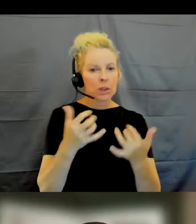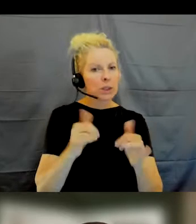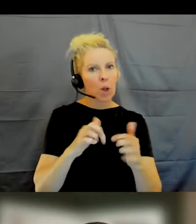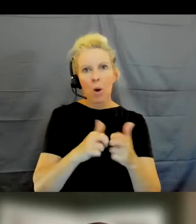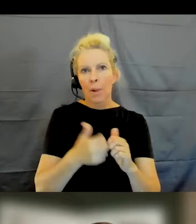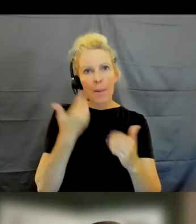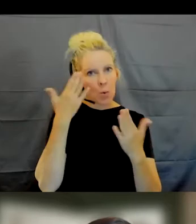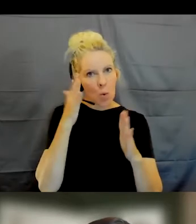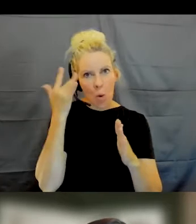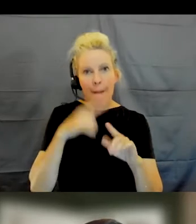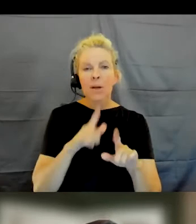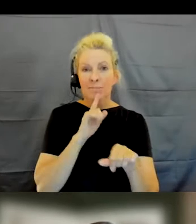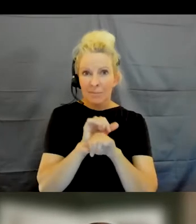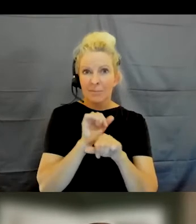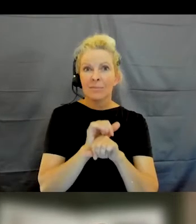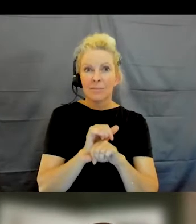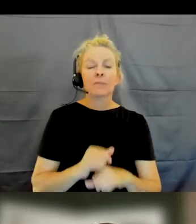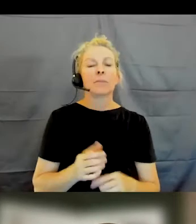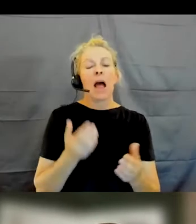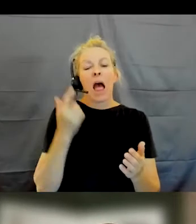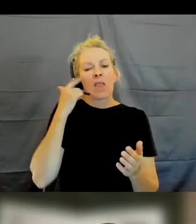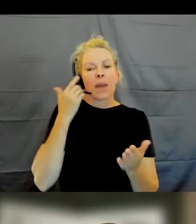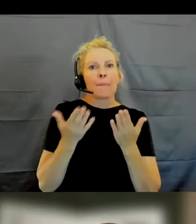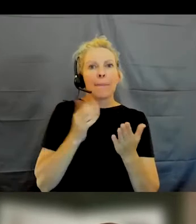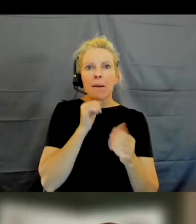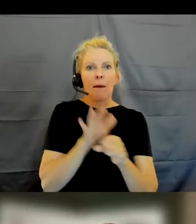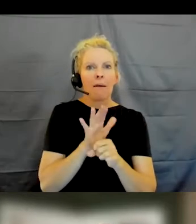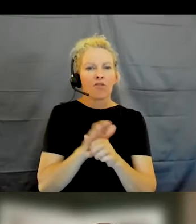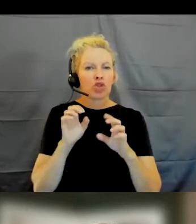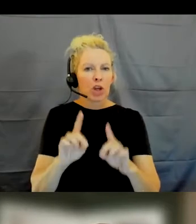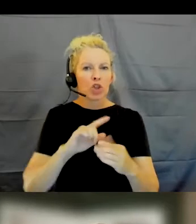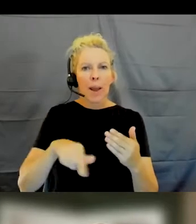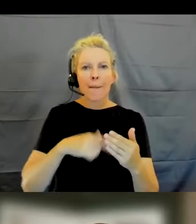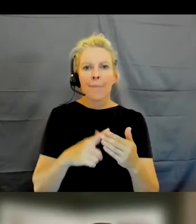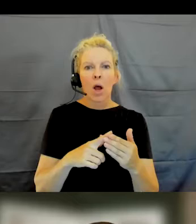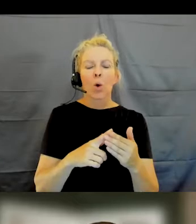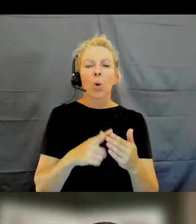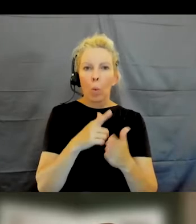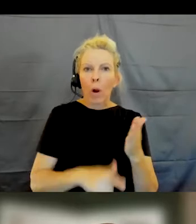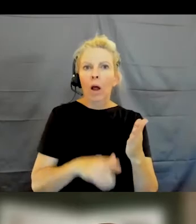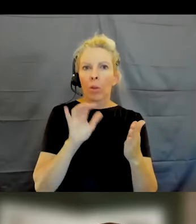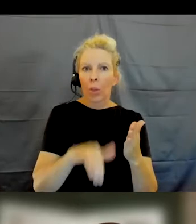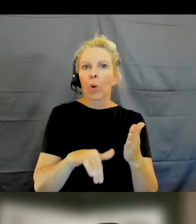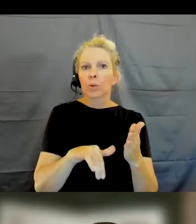it is. There is just a lack of understanding, may become about what the semantic elements do. If you